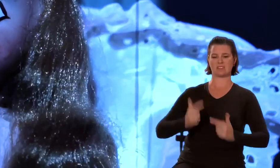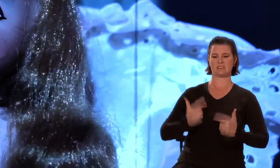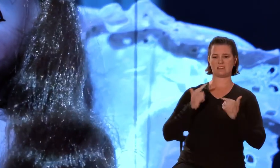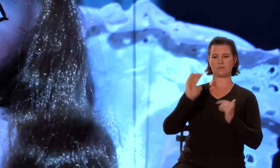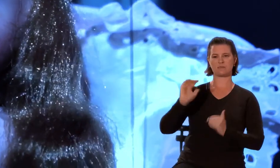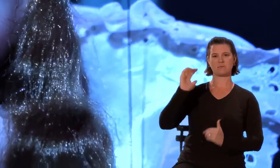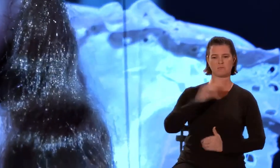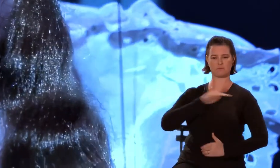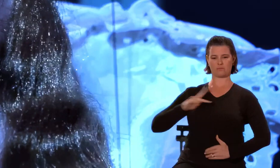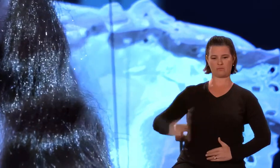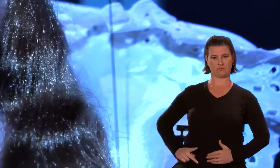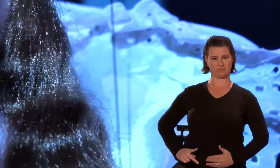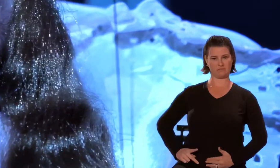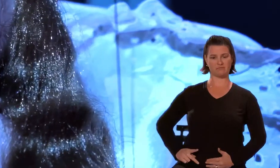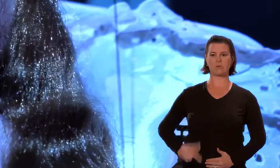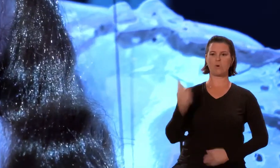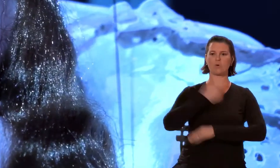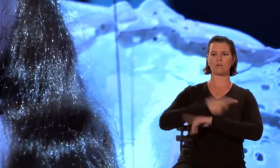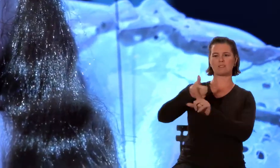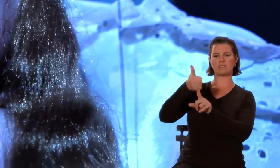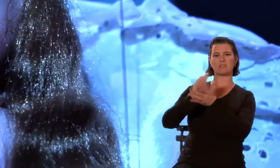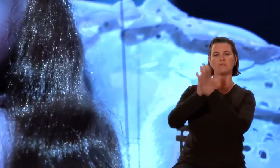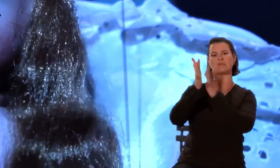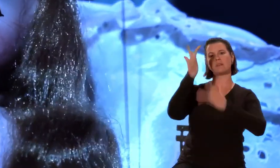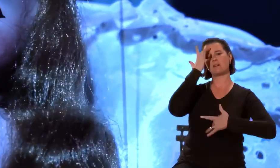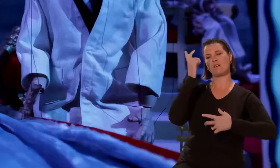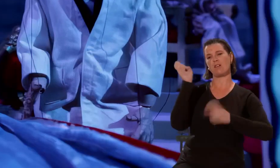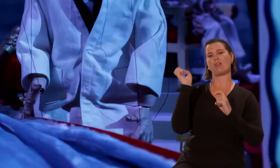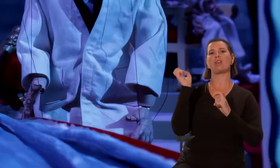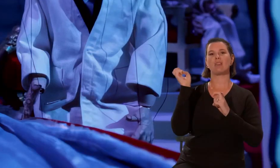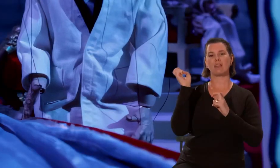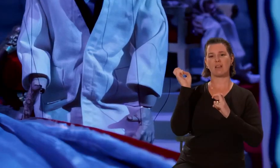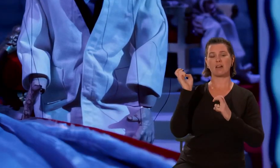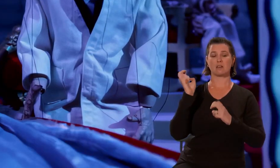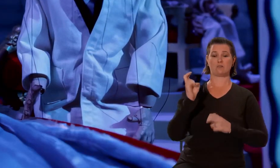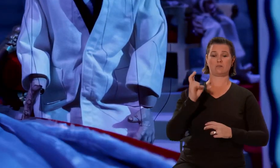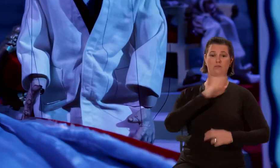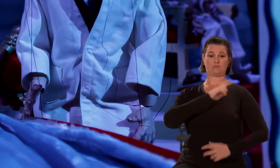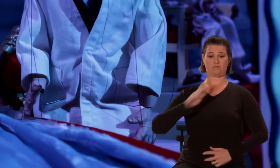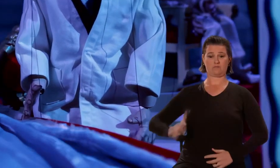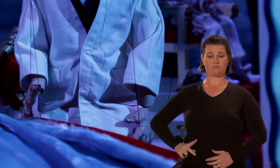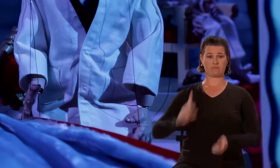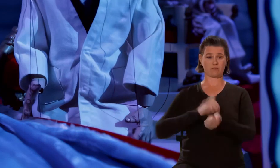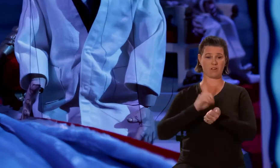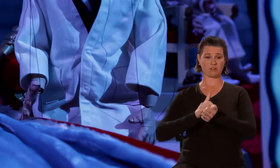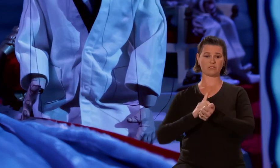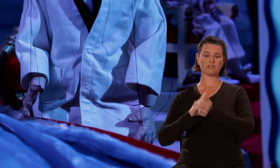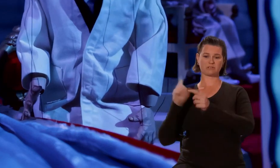One day, Lenore fell ill and took to her bed. The Royal Physician came to see her, took her temperature,